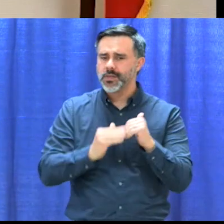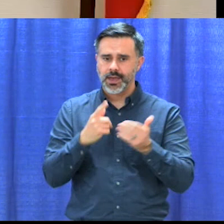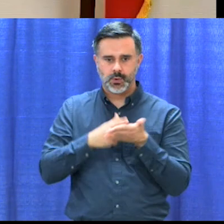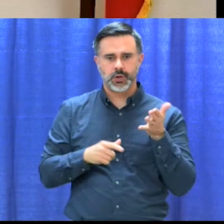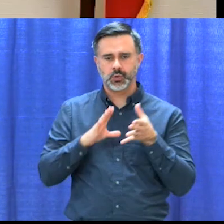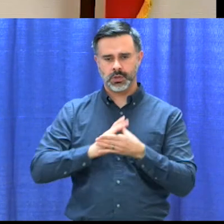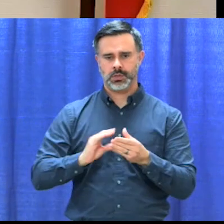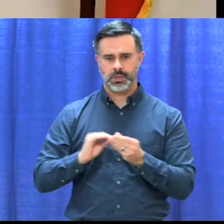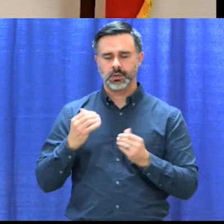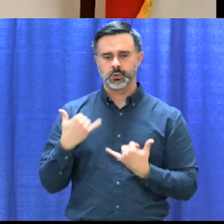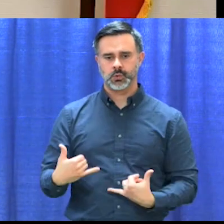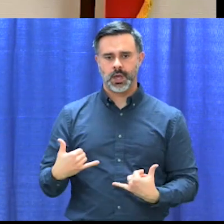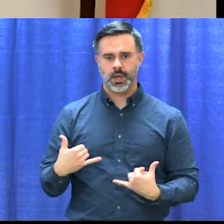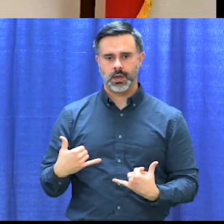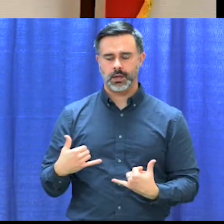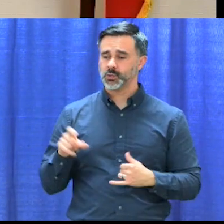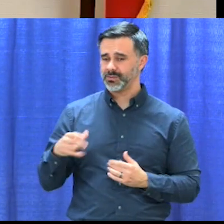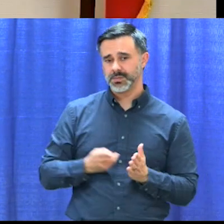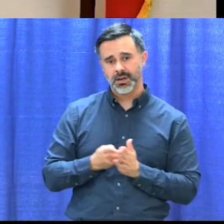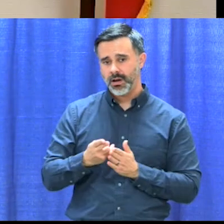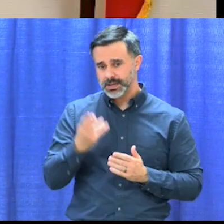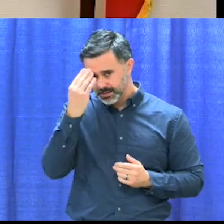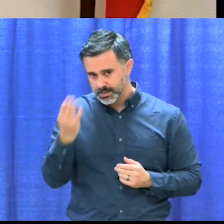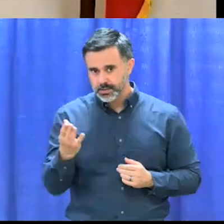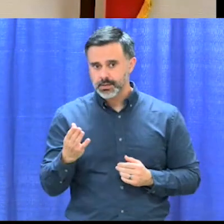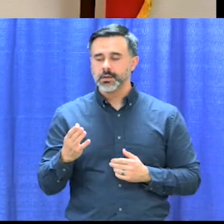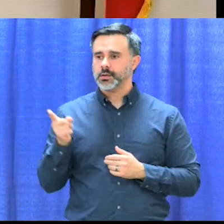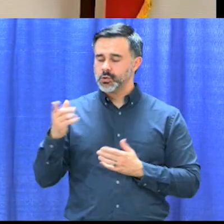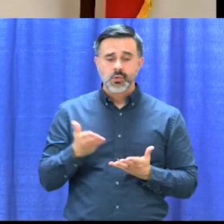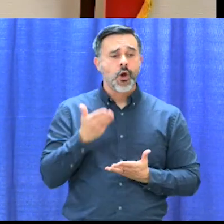And so I just have to be honest that even with the great offerings that are being offered